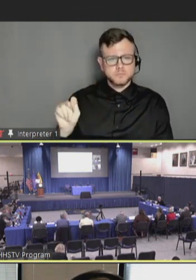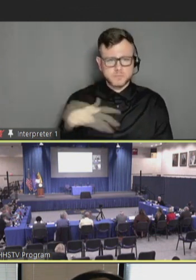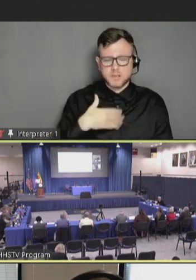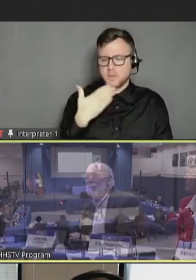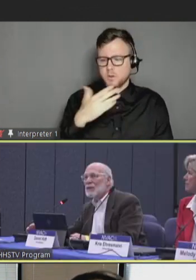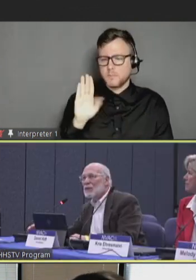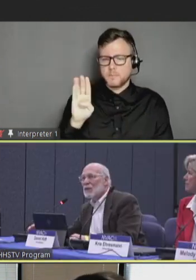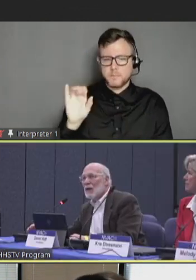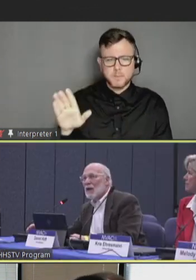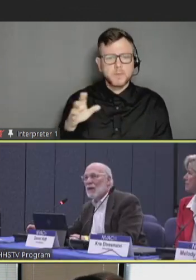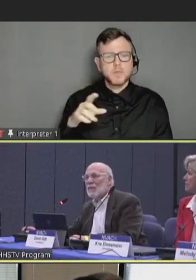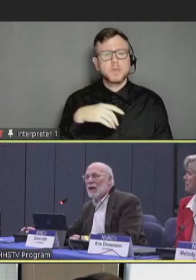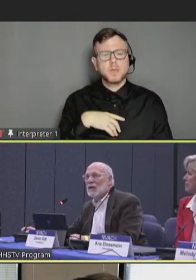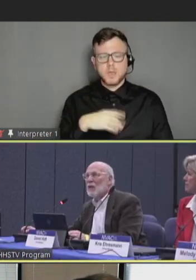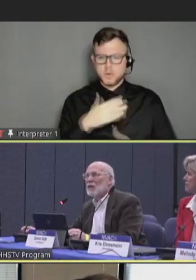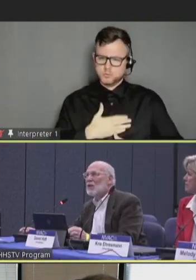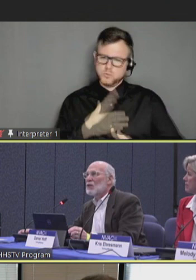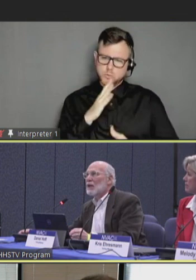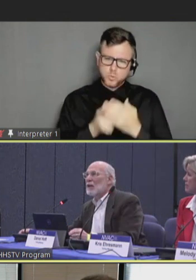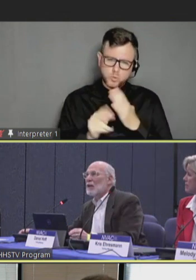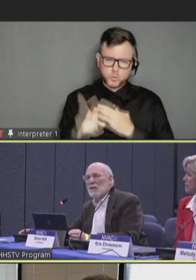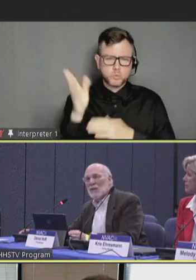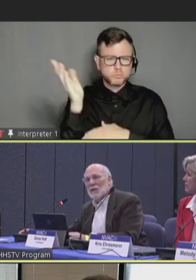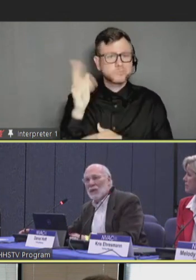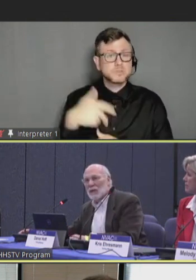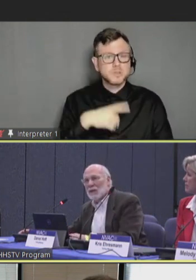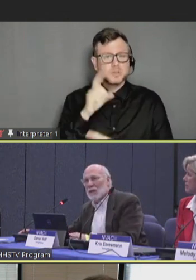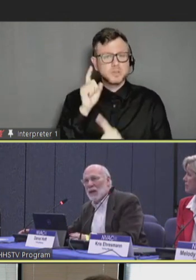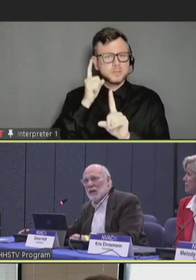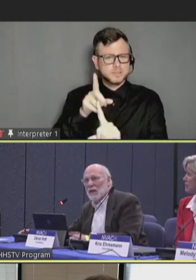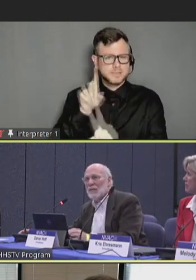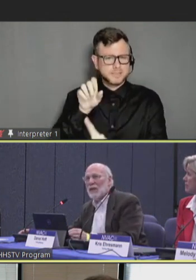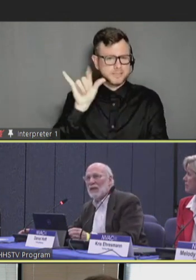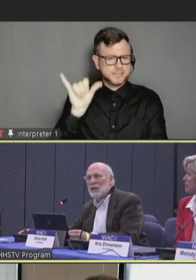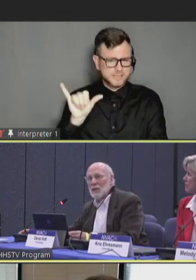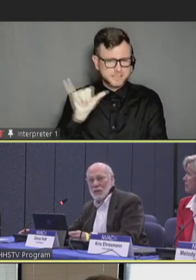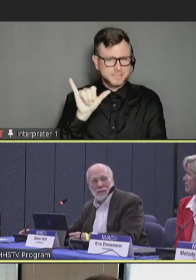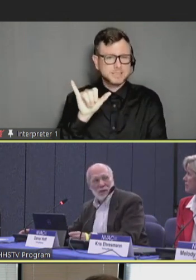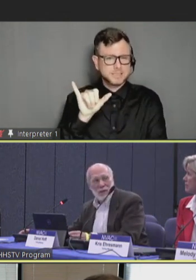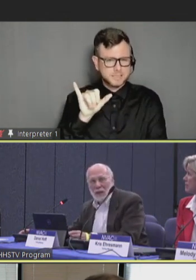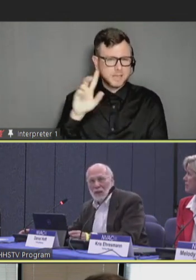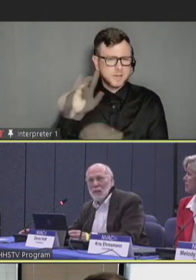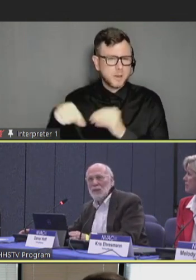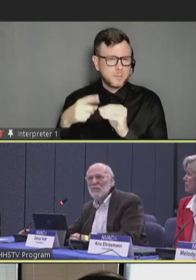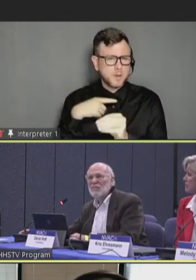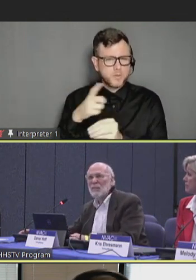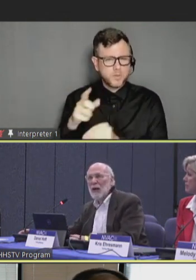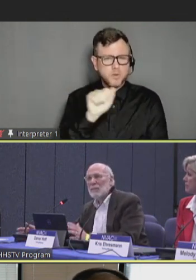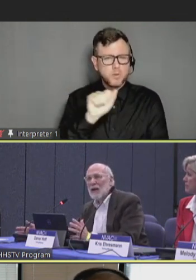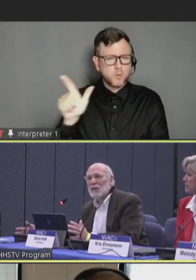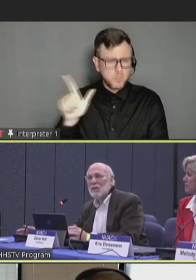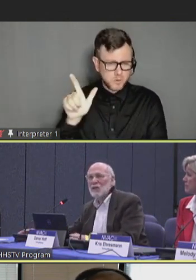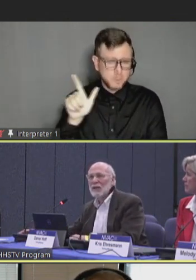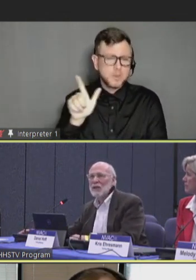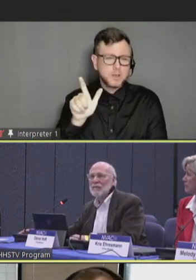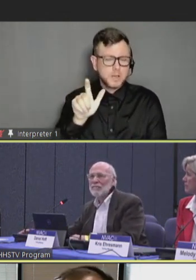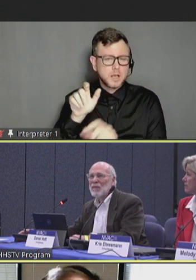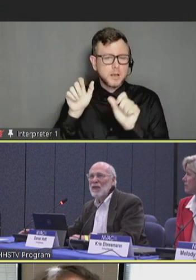My questions, I guess, are for Dr. Daley in relationship to the aluminum possible signal.